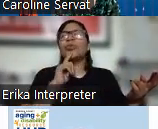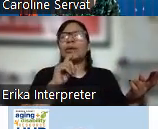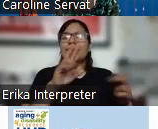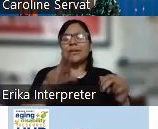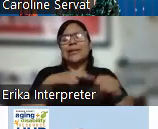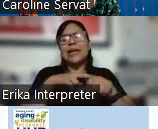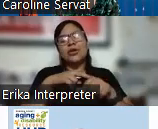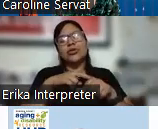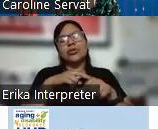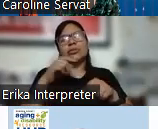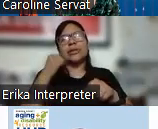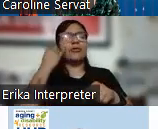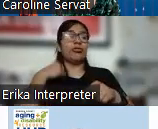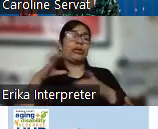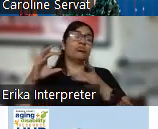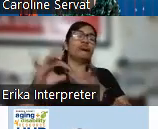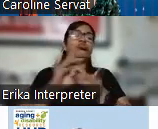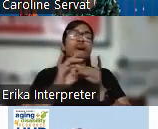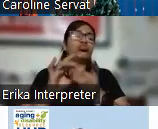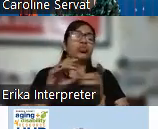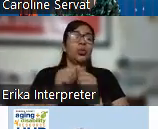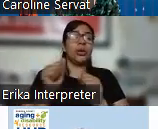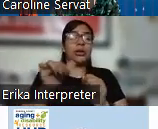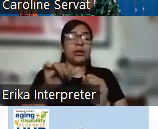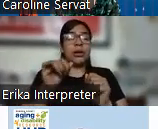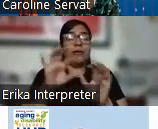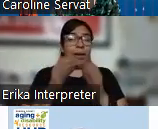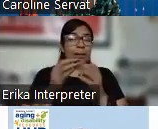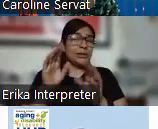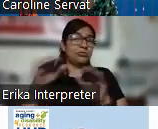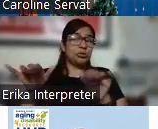with organizations that also serve families and children and that's everything that we've geared